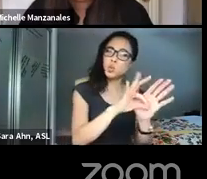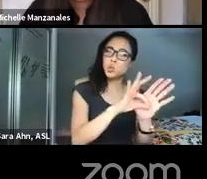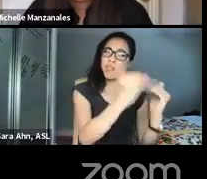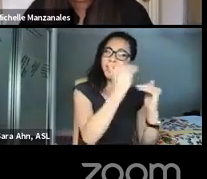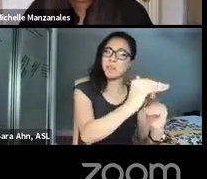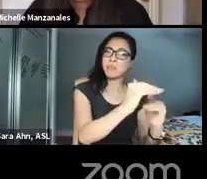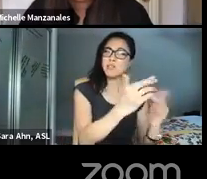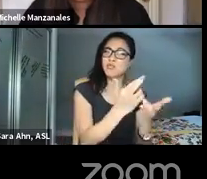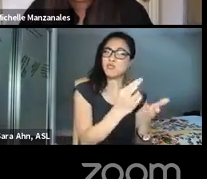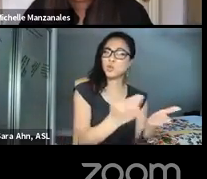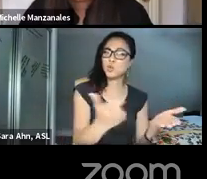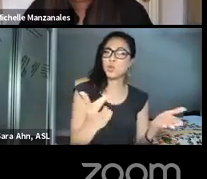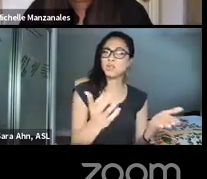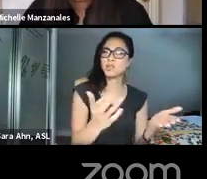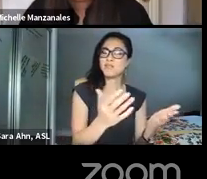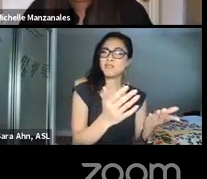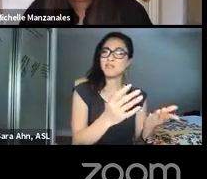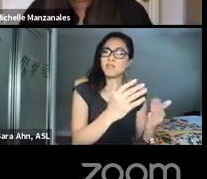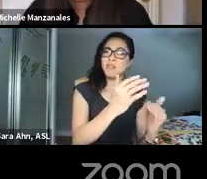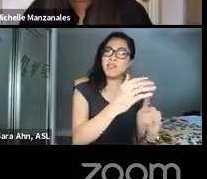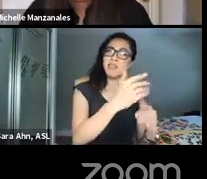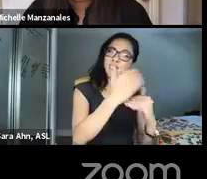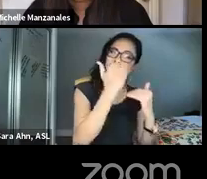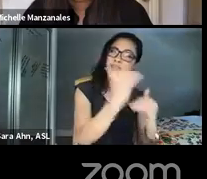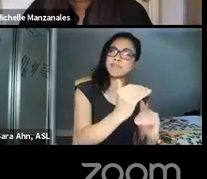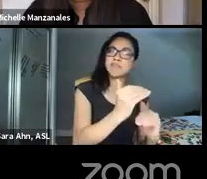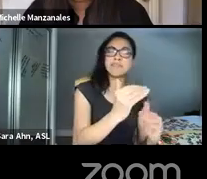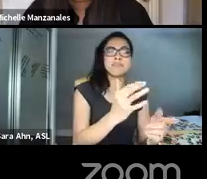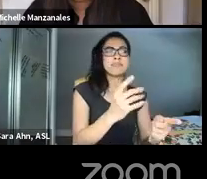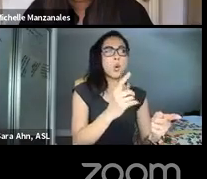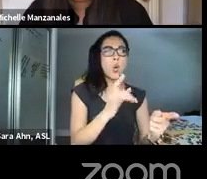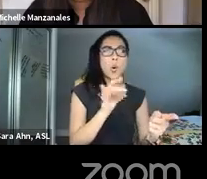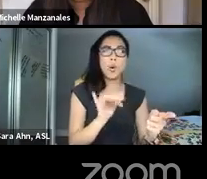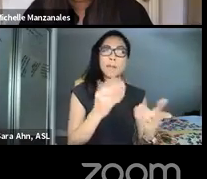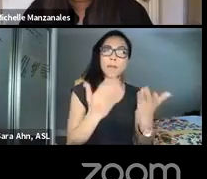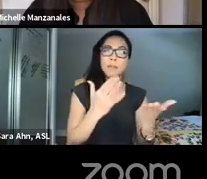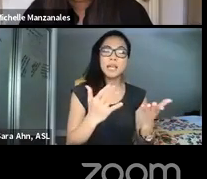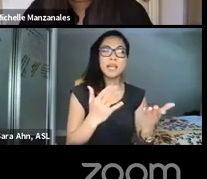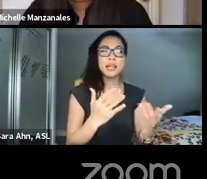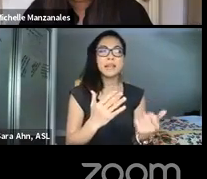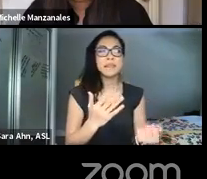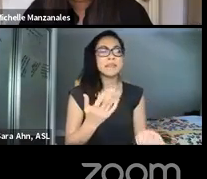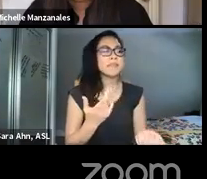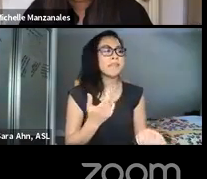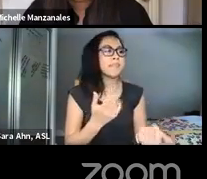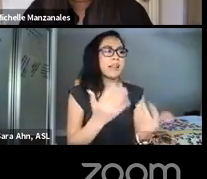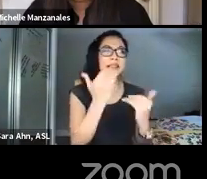with limited resources, right, in many ways that is the foundation of our craft, how can